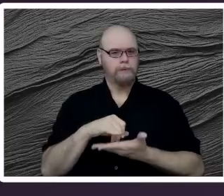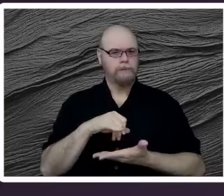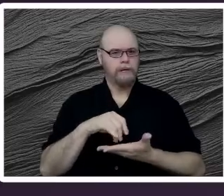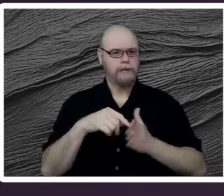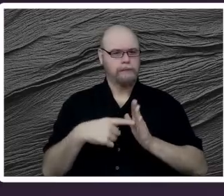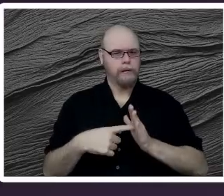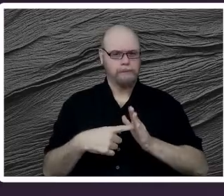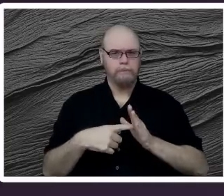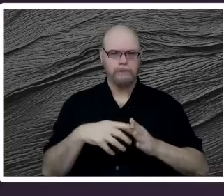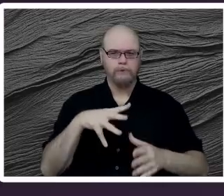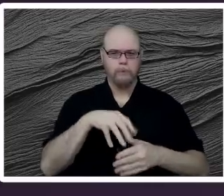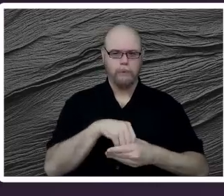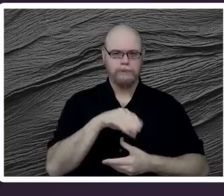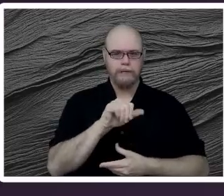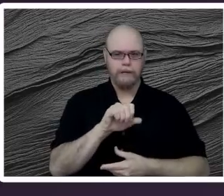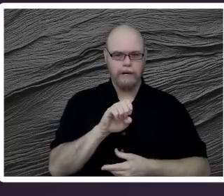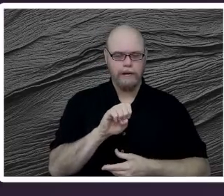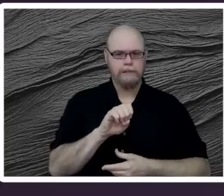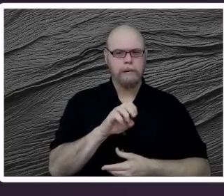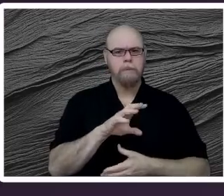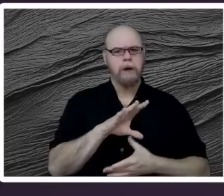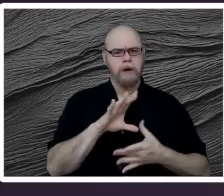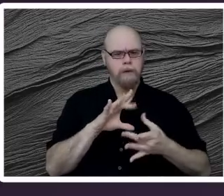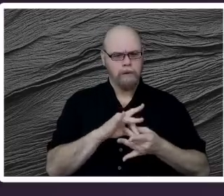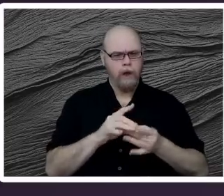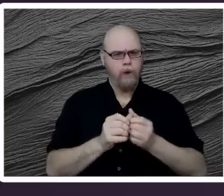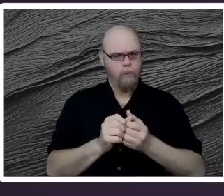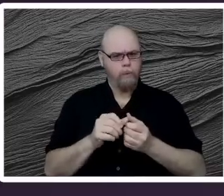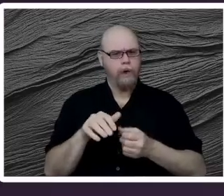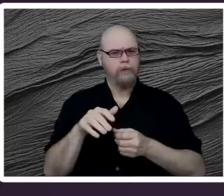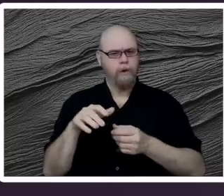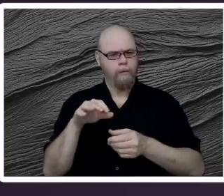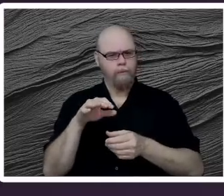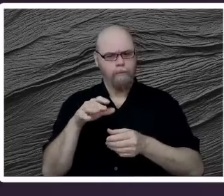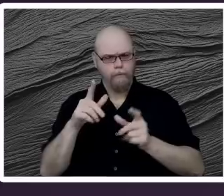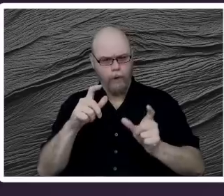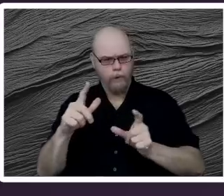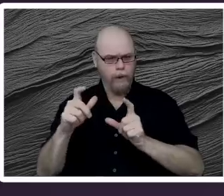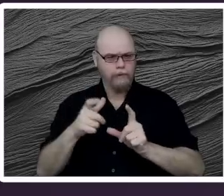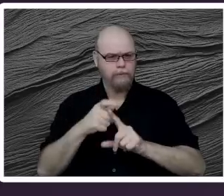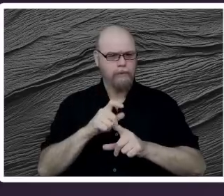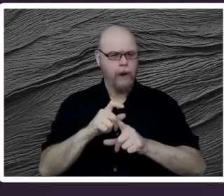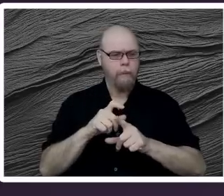but it was combined with photographs from the local community, as well as various resources